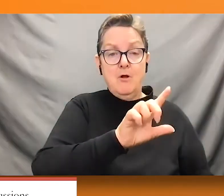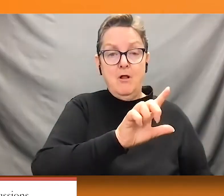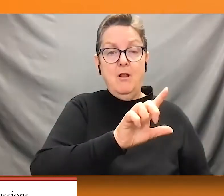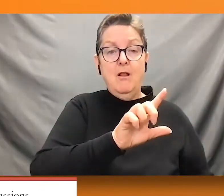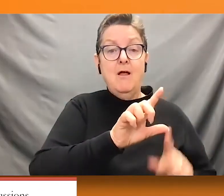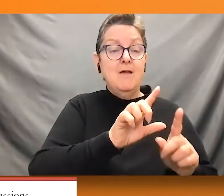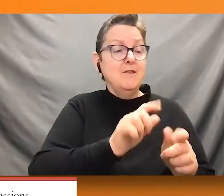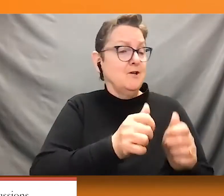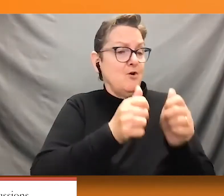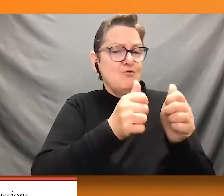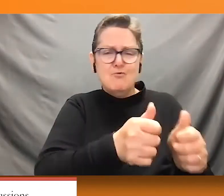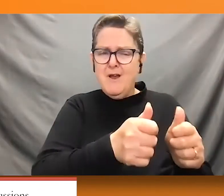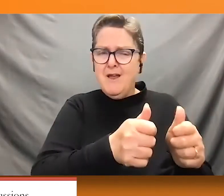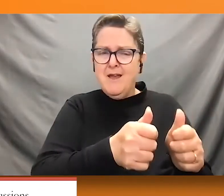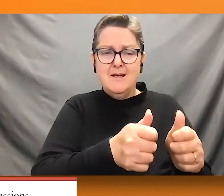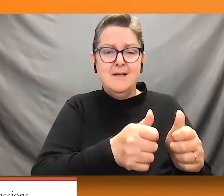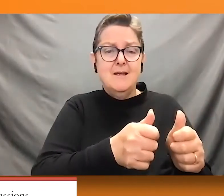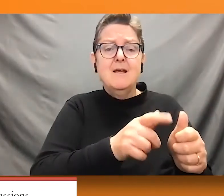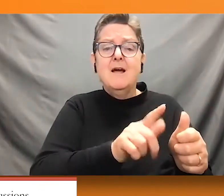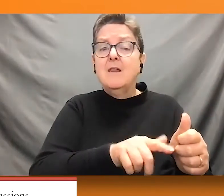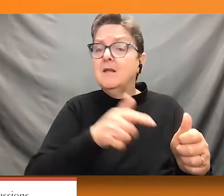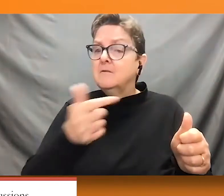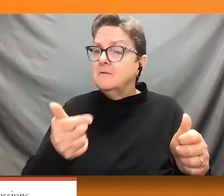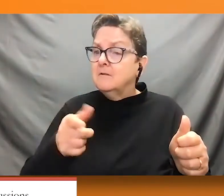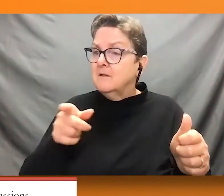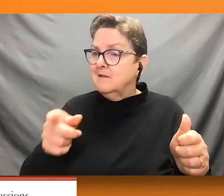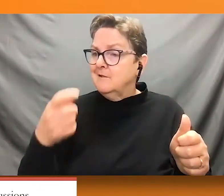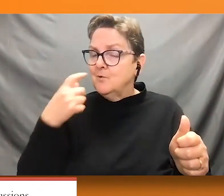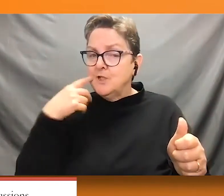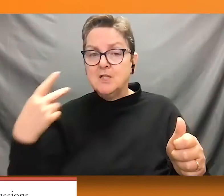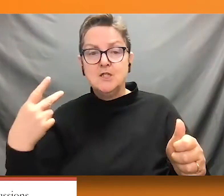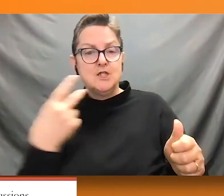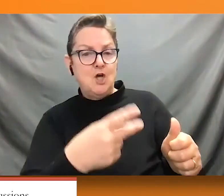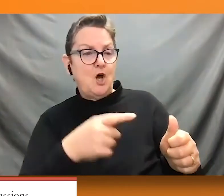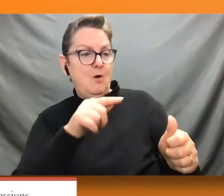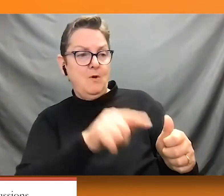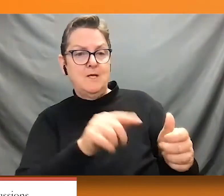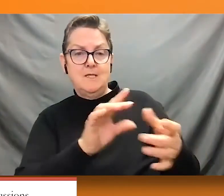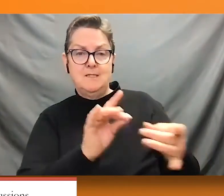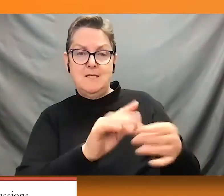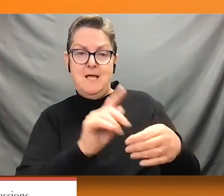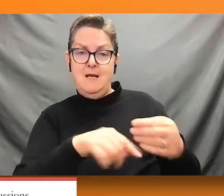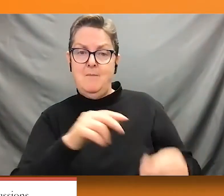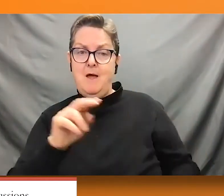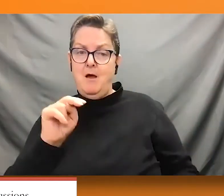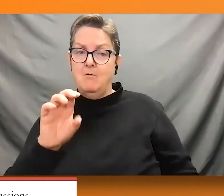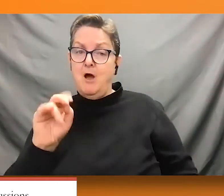Awesome." Then what you can say is "Awesome, Jamie. "Crystal, you just saw